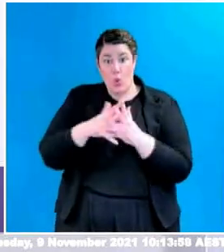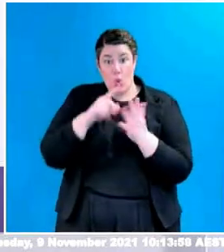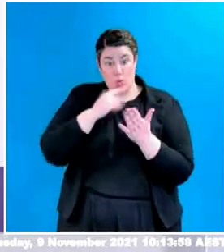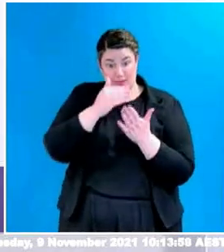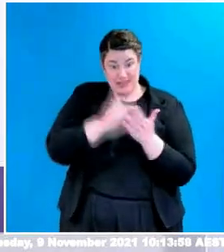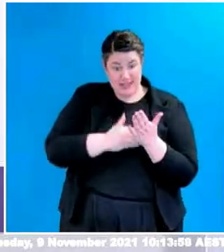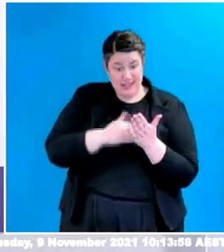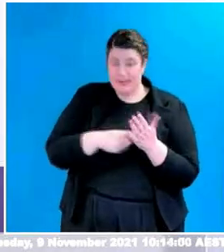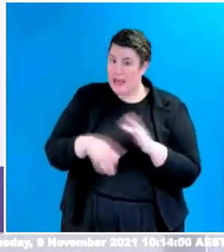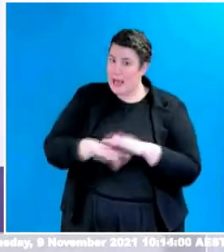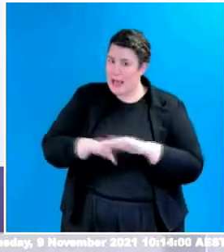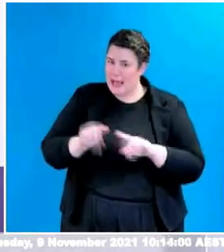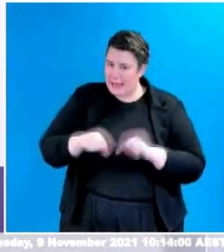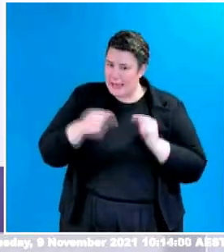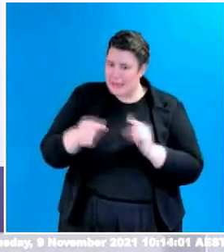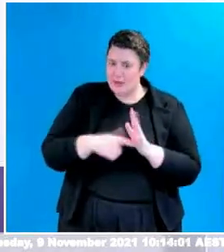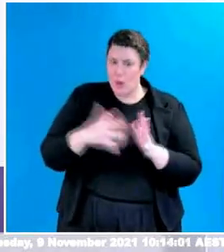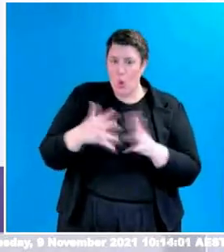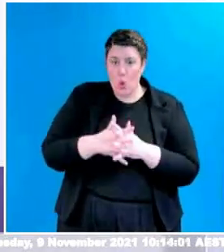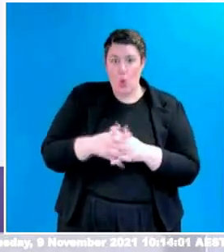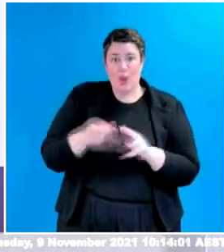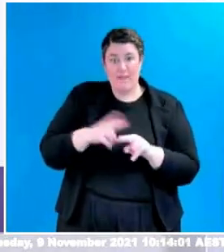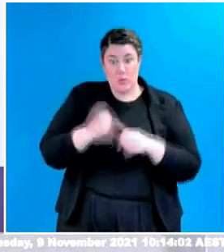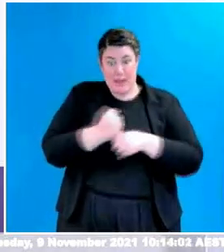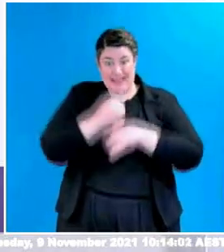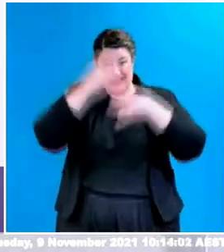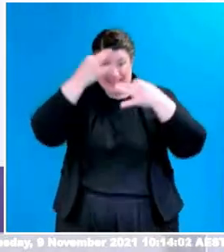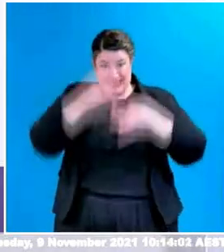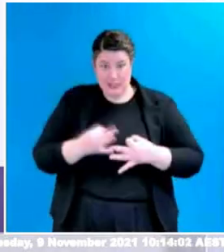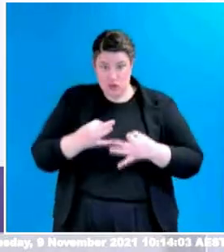that is incompatible with human rights and in making a decision to fail to give